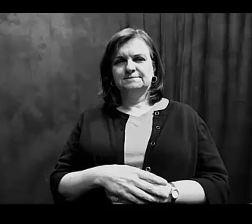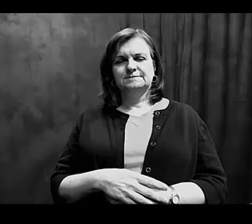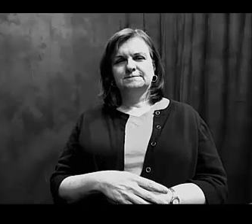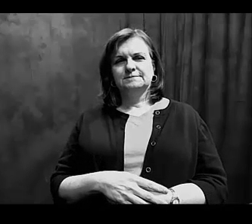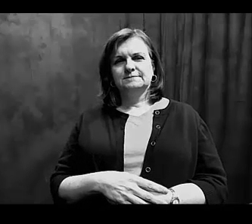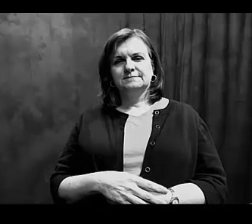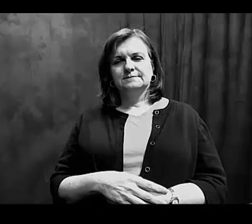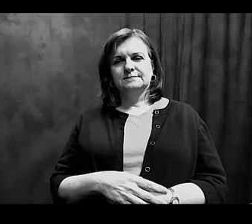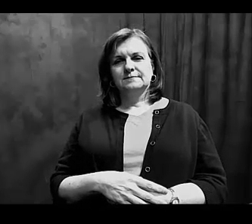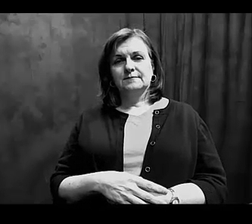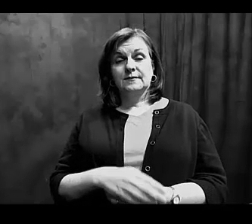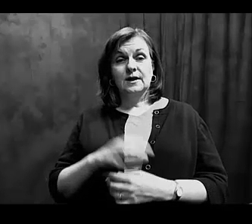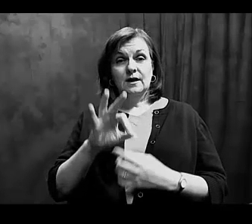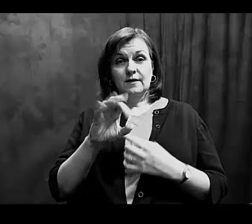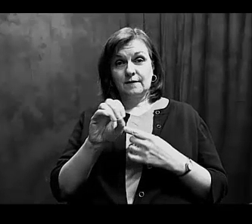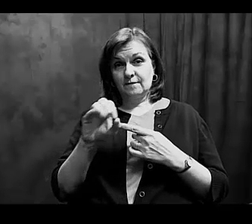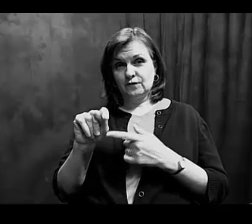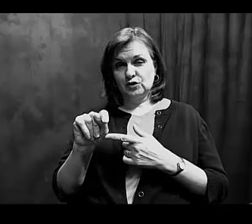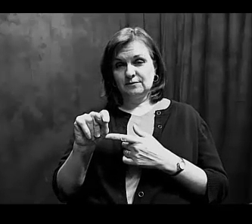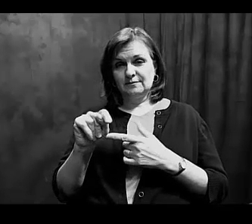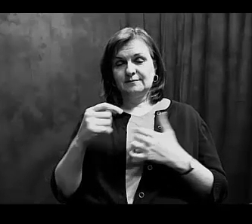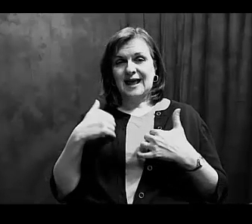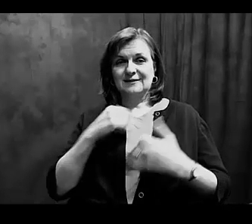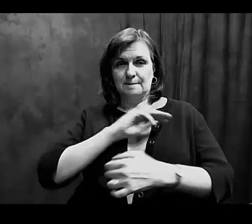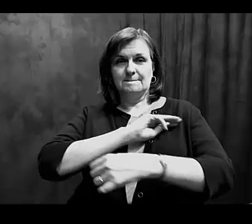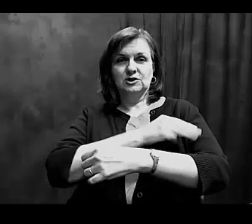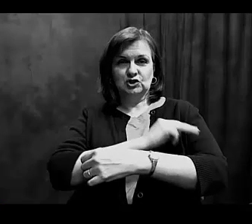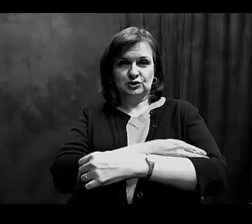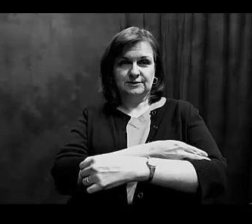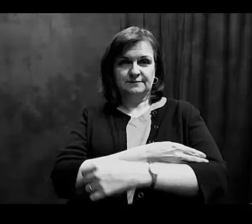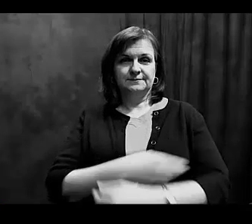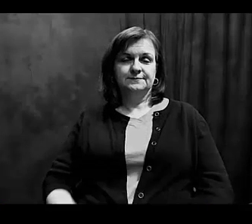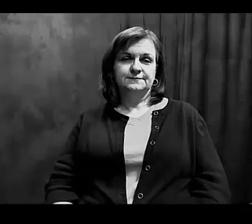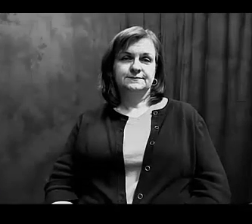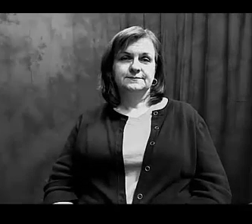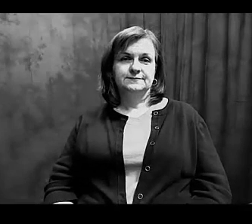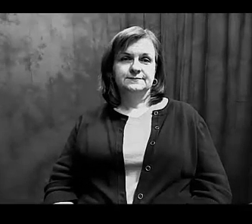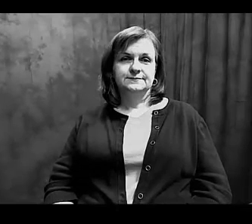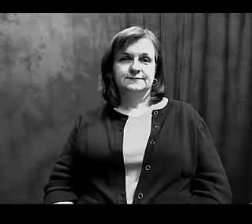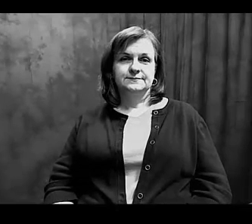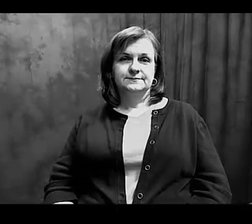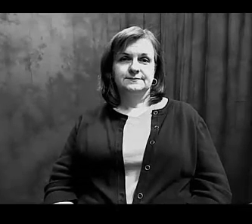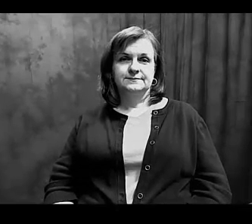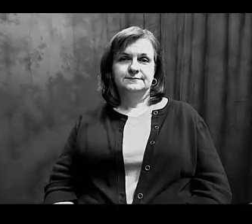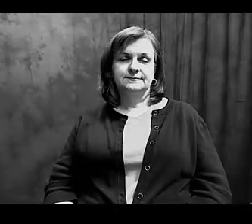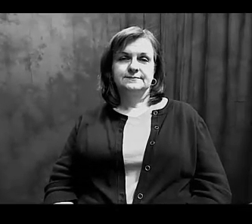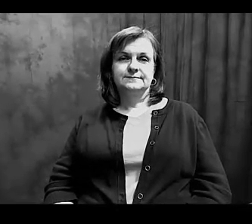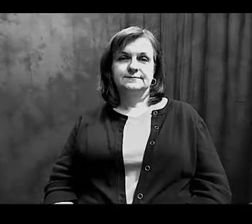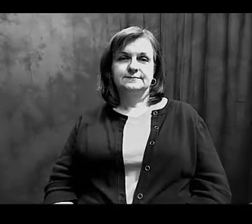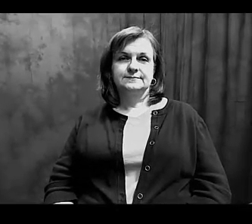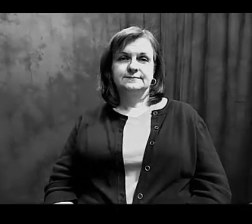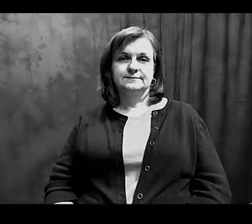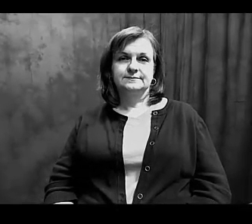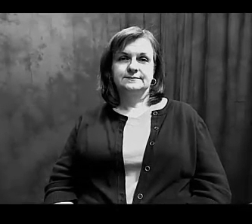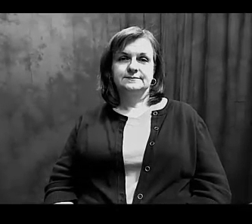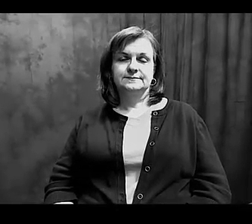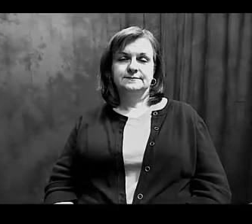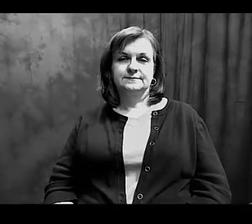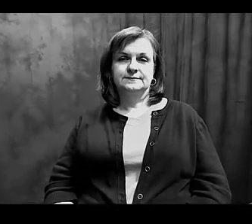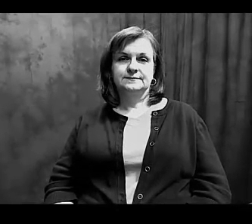so the foot is always very muscular